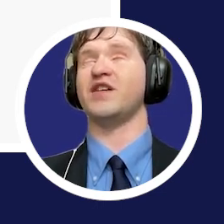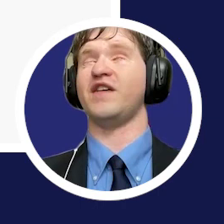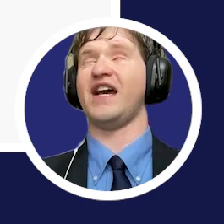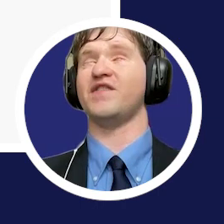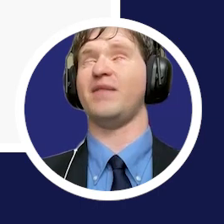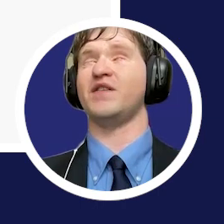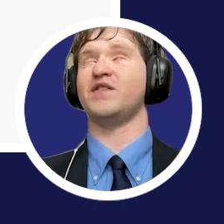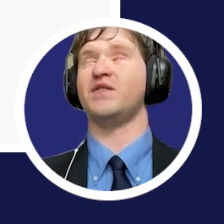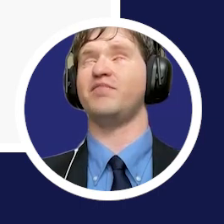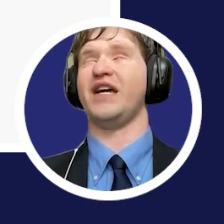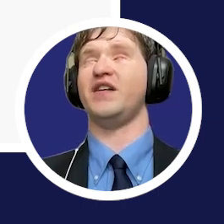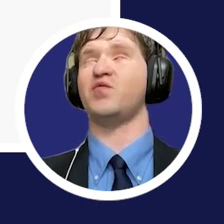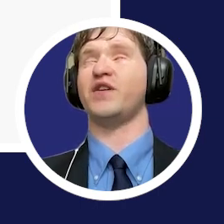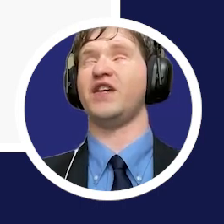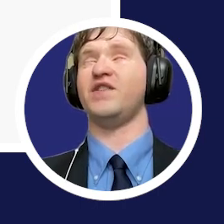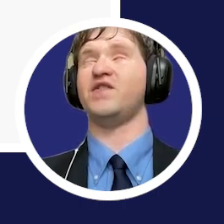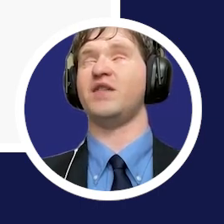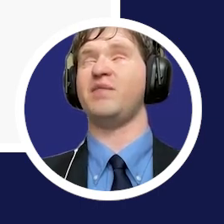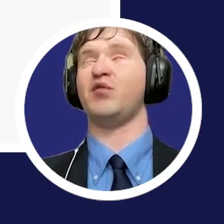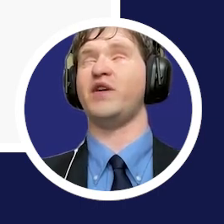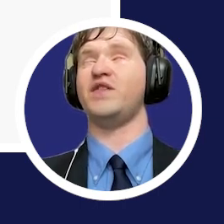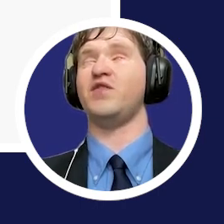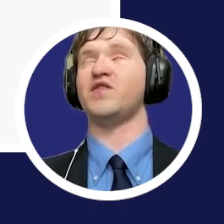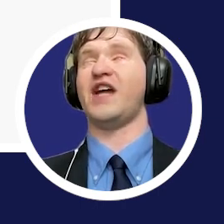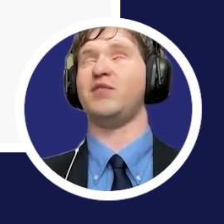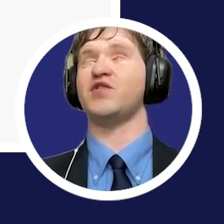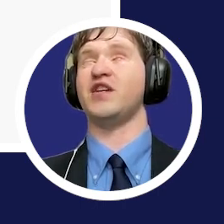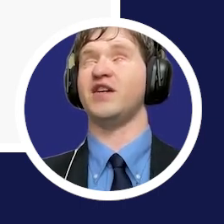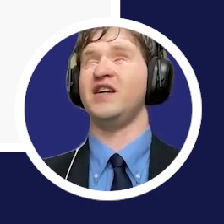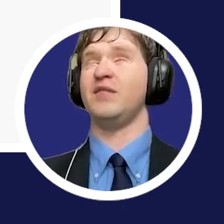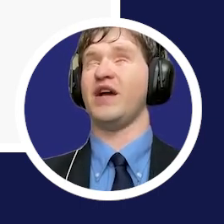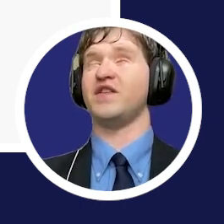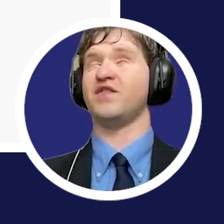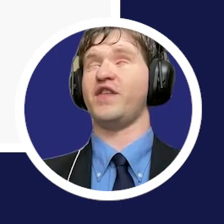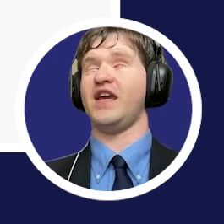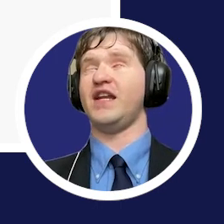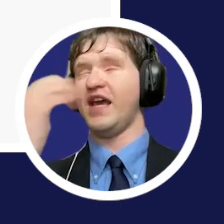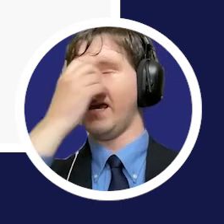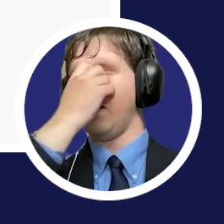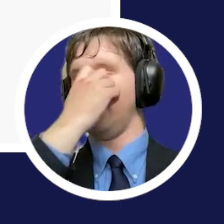something like that has happened, but it is one of the cases that people point to in establishing precedent for the ADA